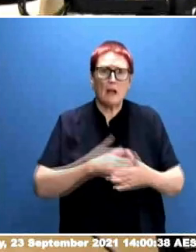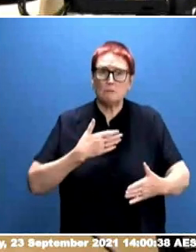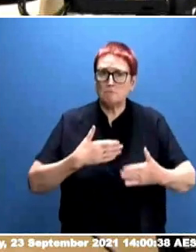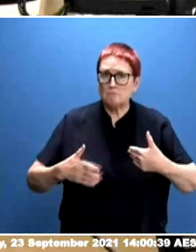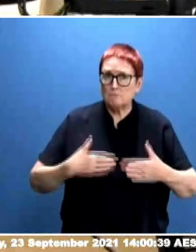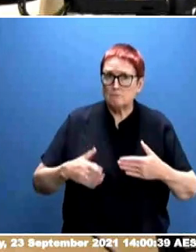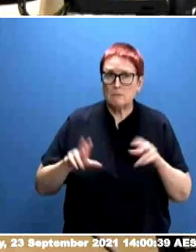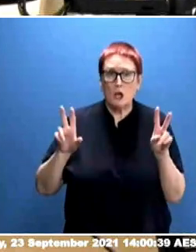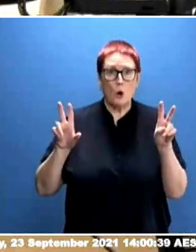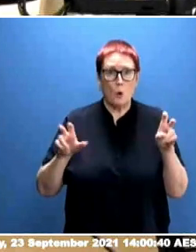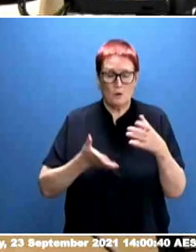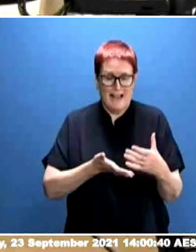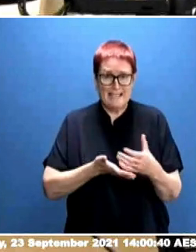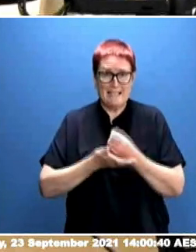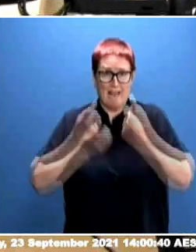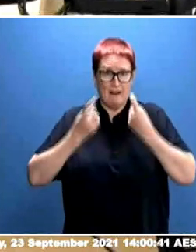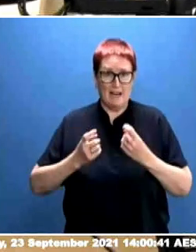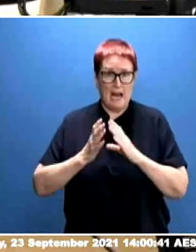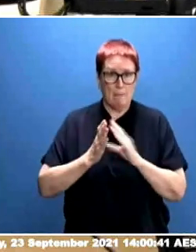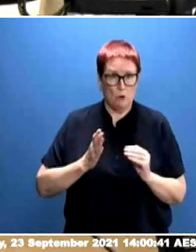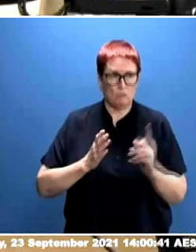Safe Care Model in the Northern Territory.